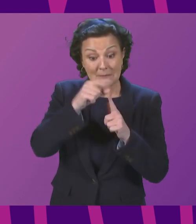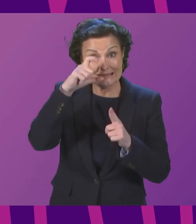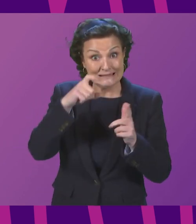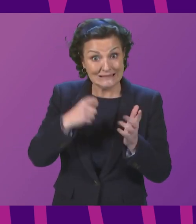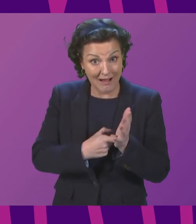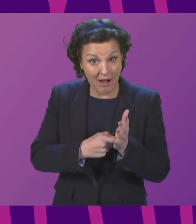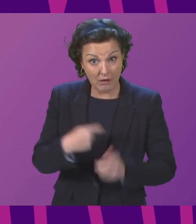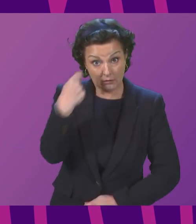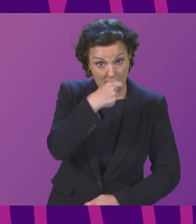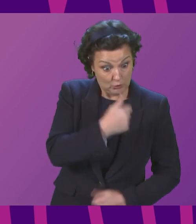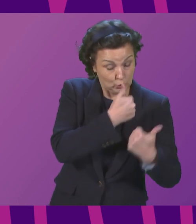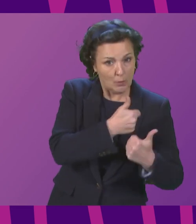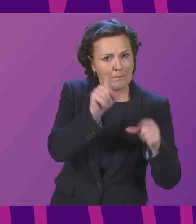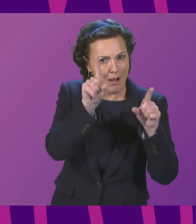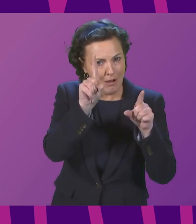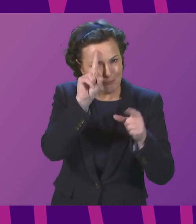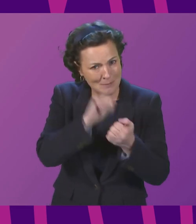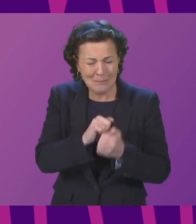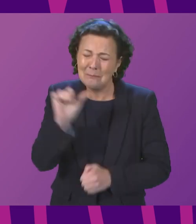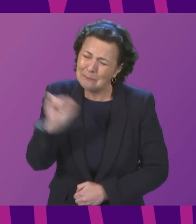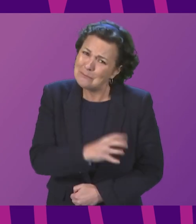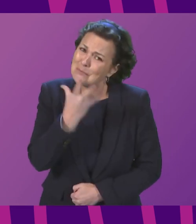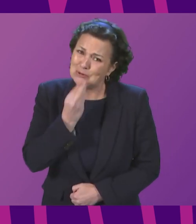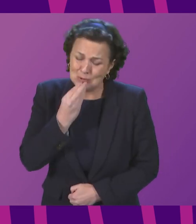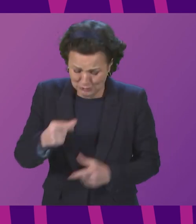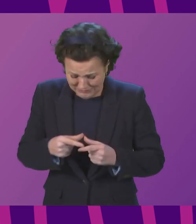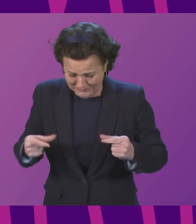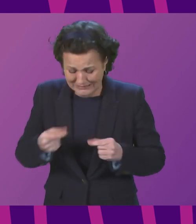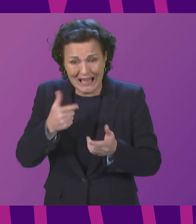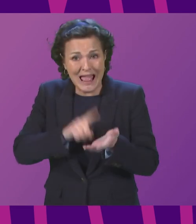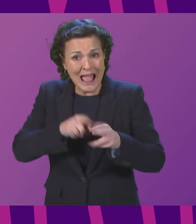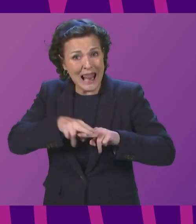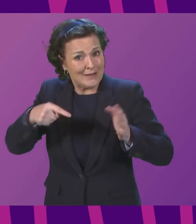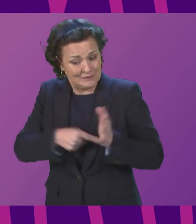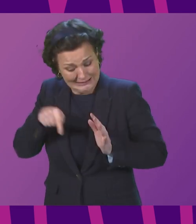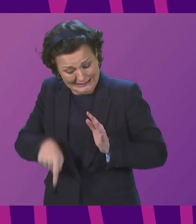of utilising fully the capacity for LFD testing, which is what lies behind the testing change